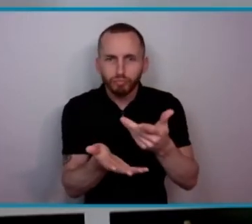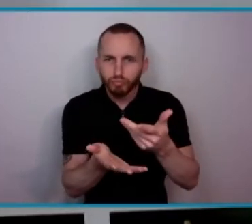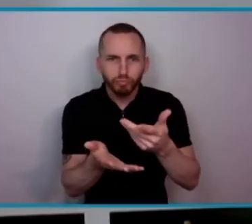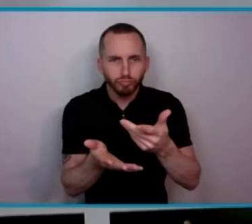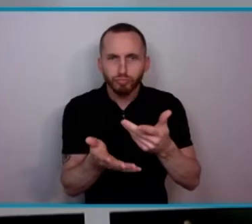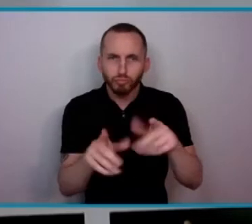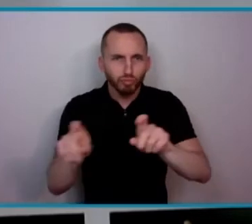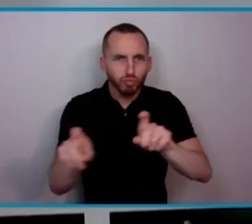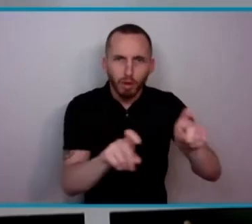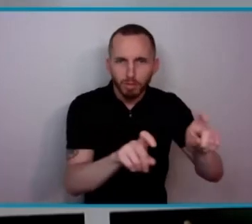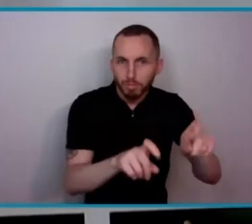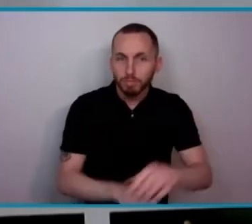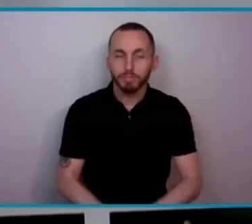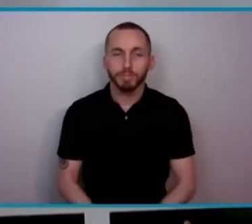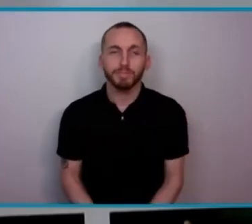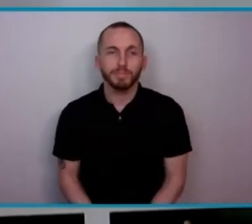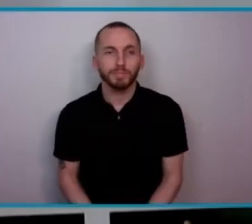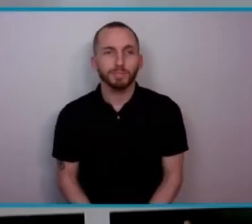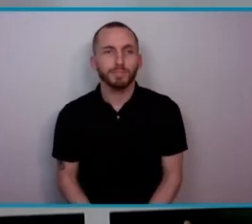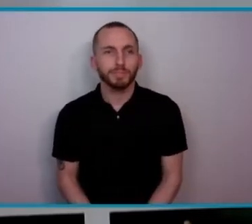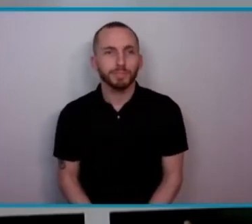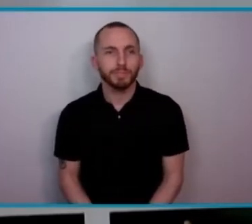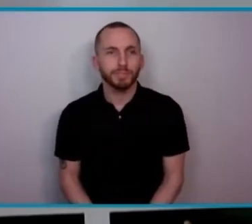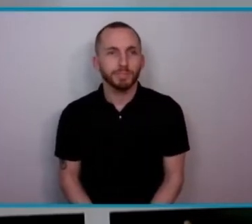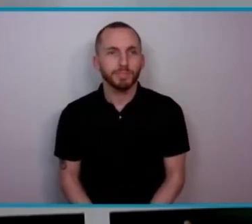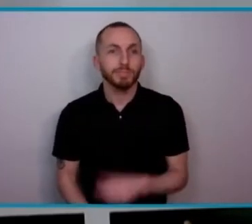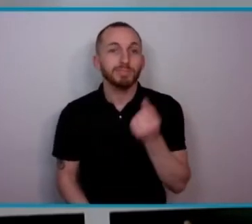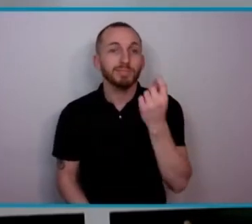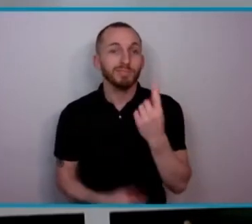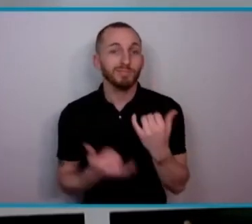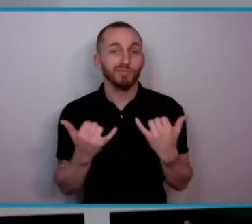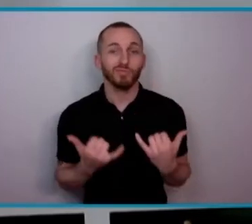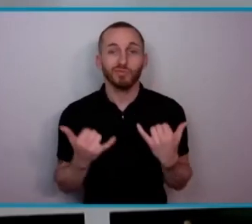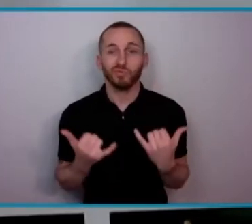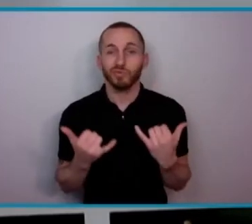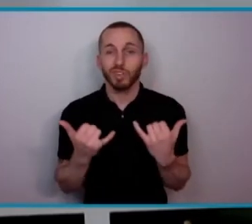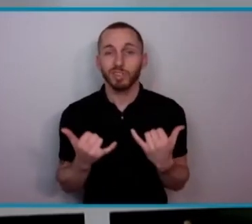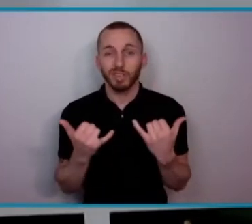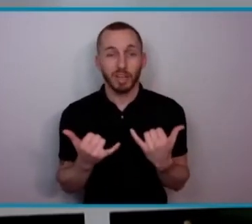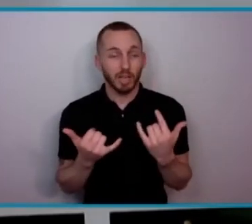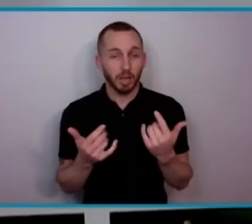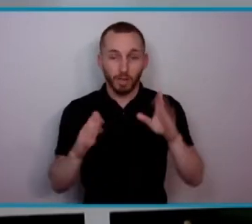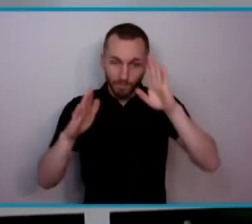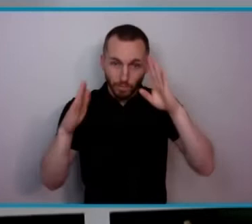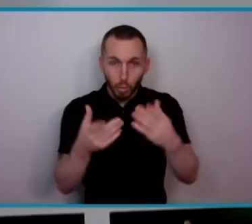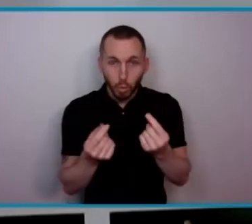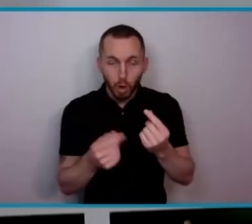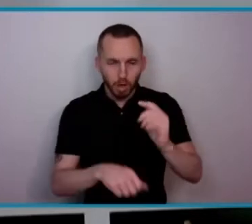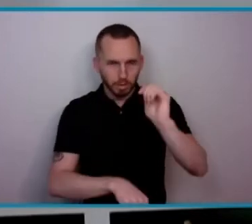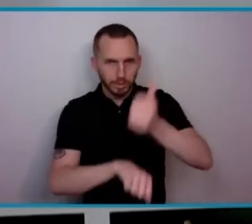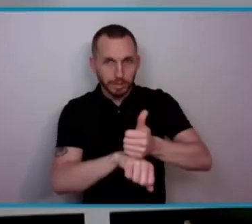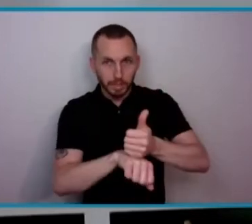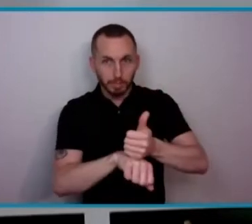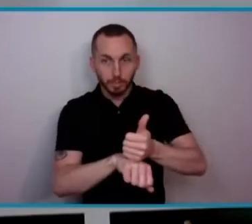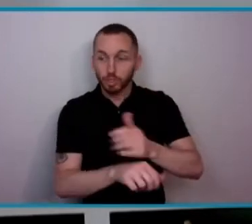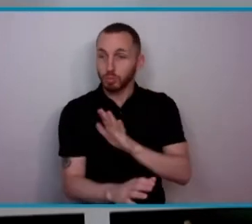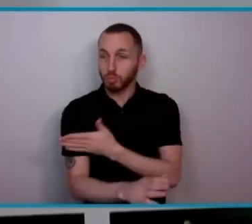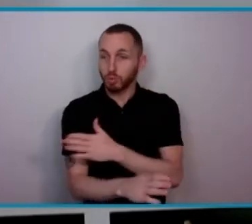And so right now it's about establishing that music therapy is acceptable with these service